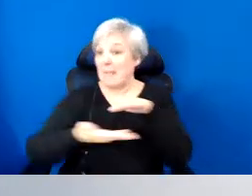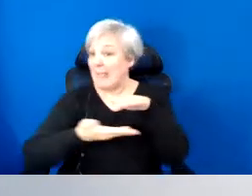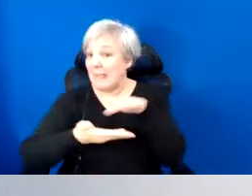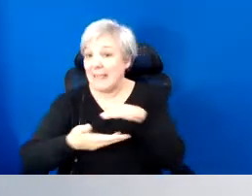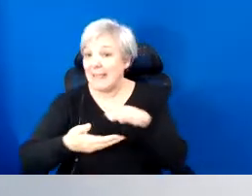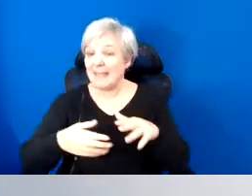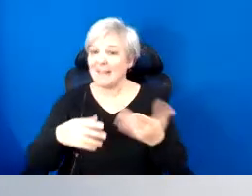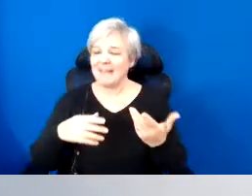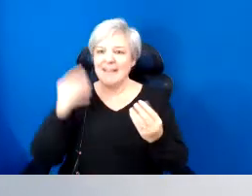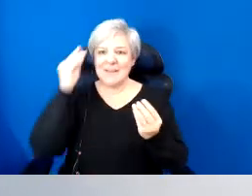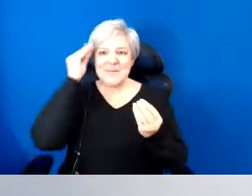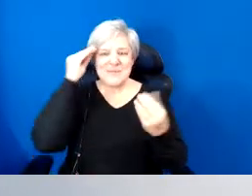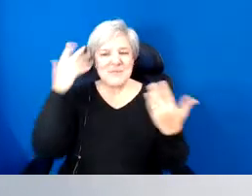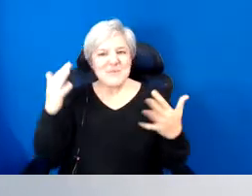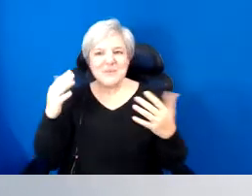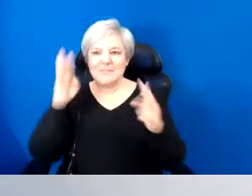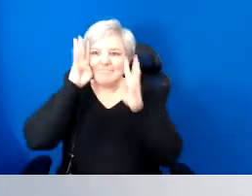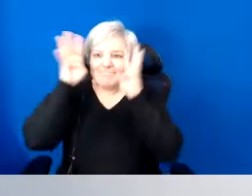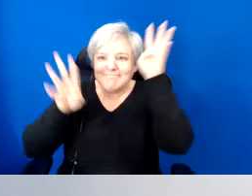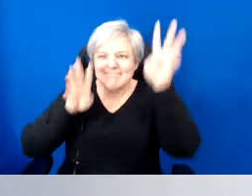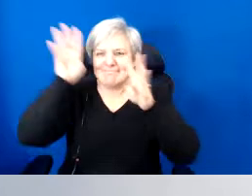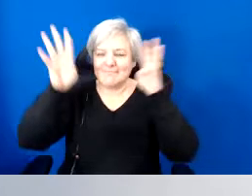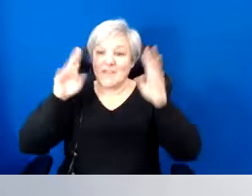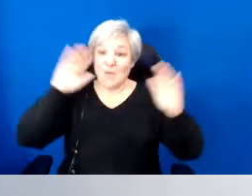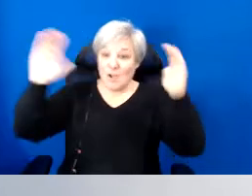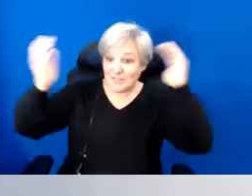It's a powerful tool, not just for adults, but also for children as well,